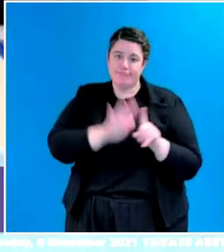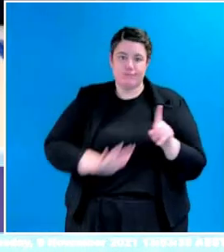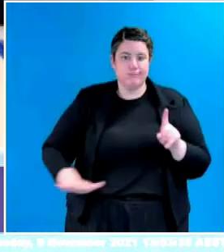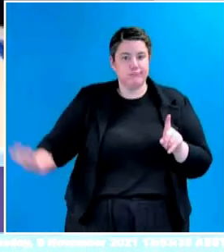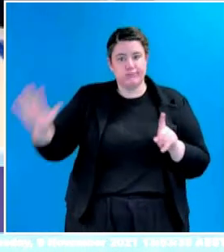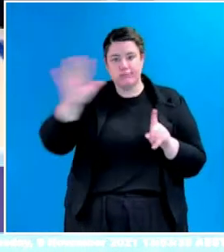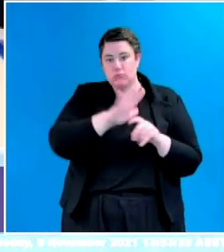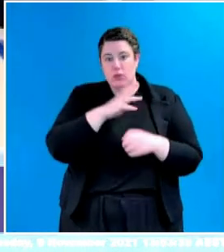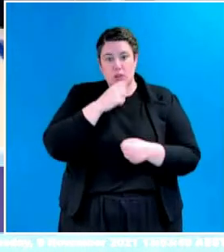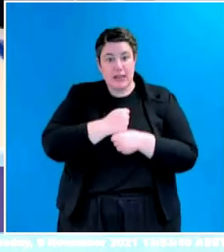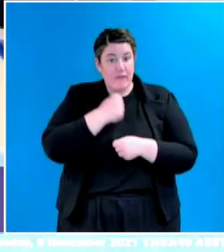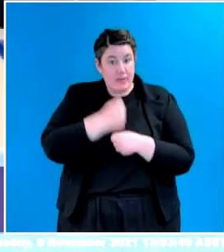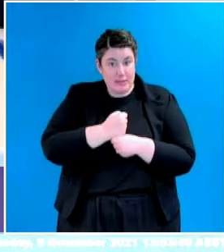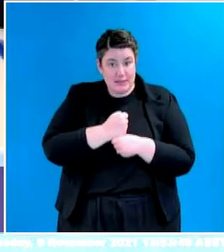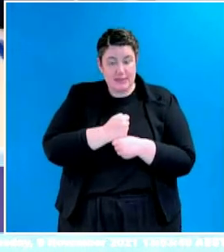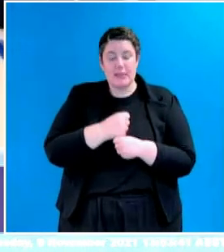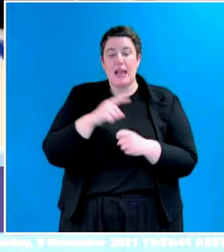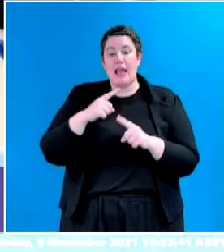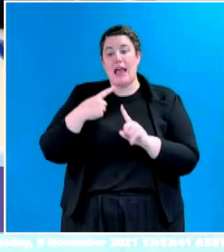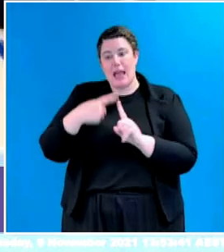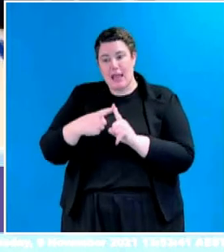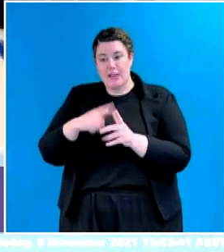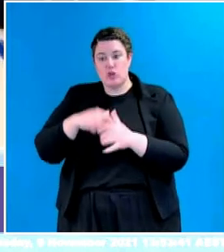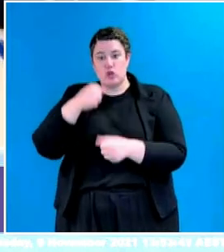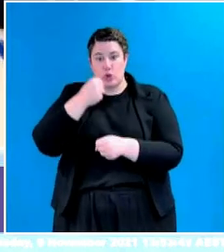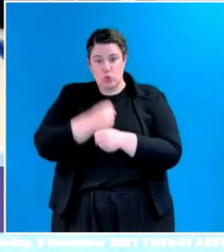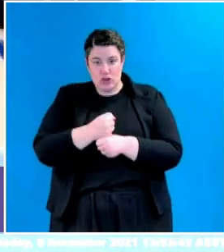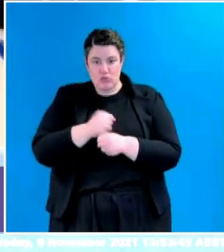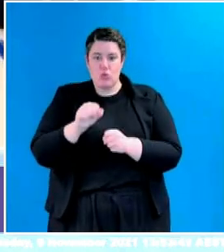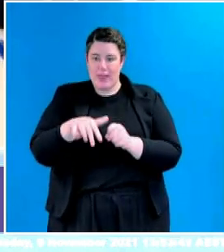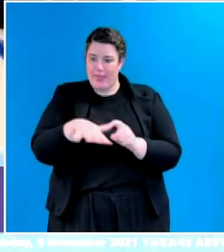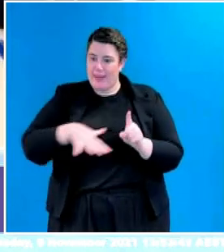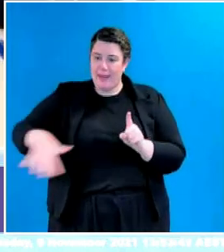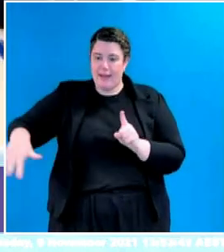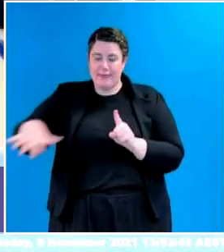whole of government and the Attorney-General and Cabinet, and also